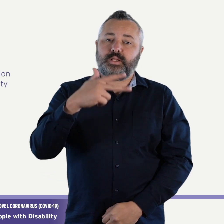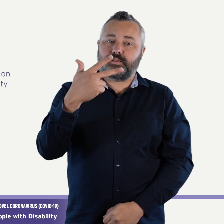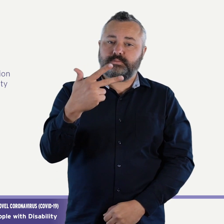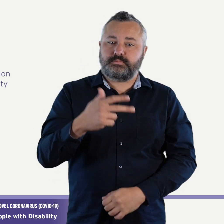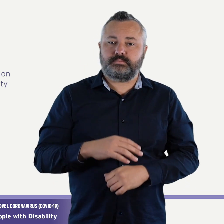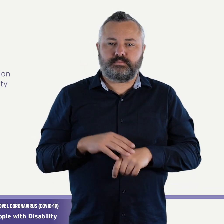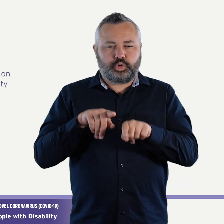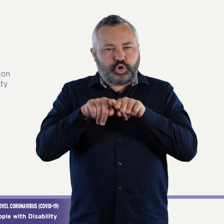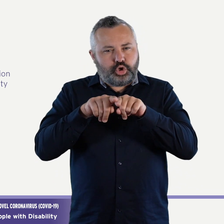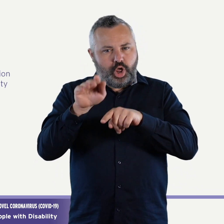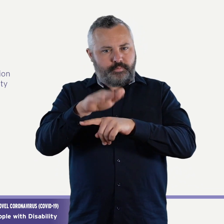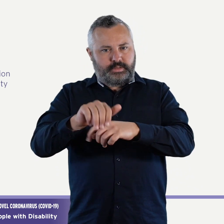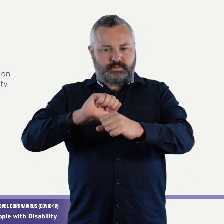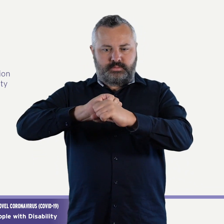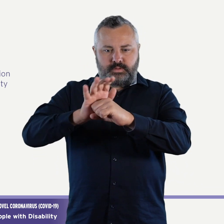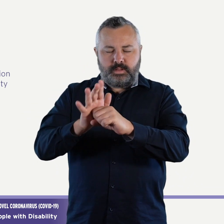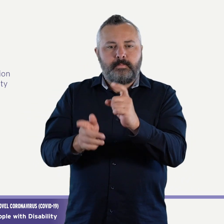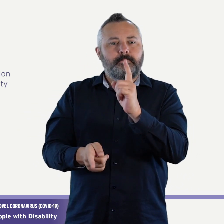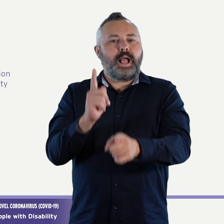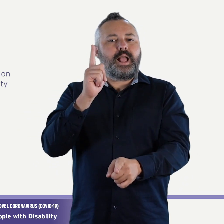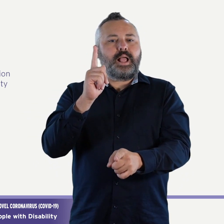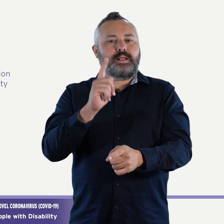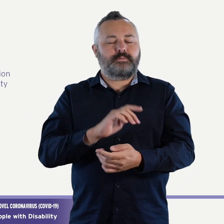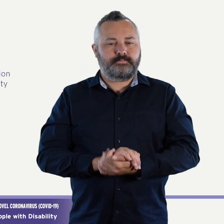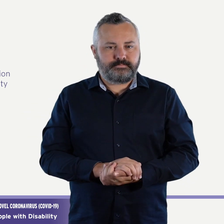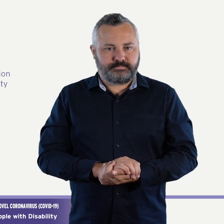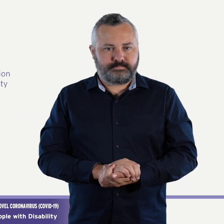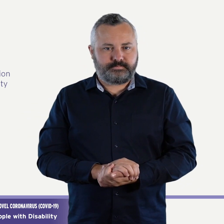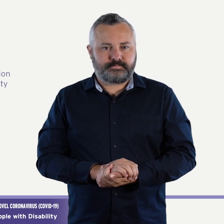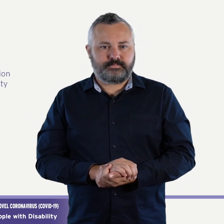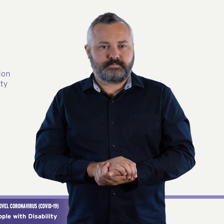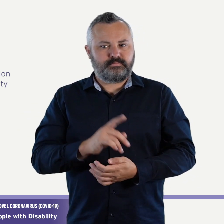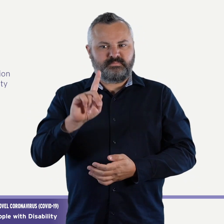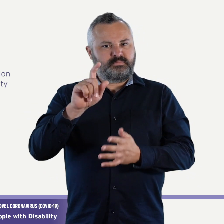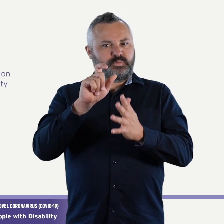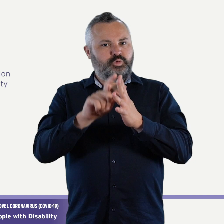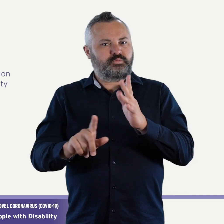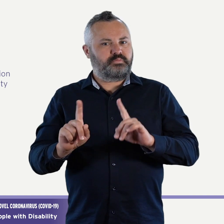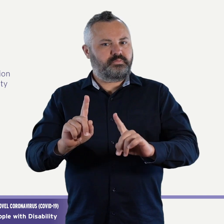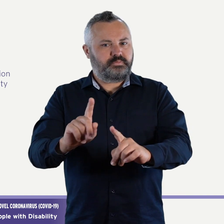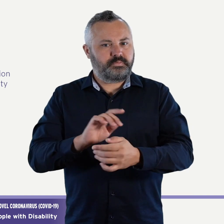8. Understanding the disease: What can we do?